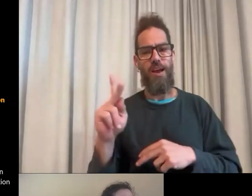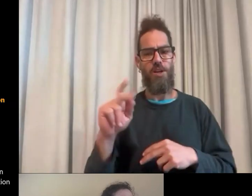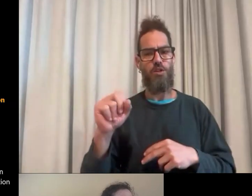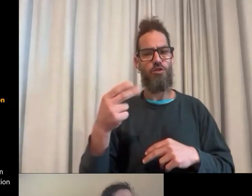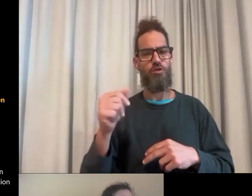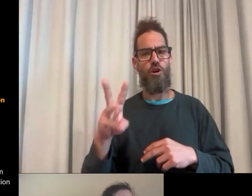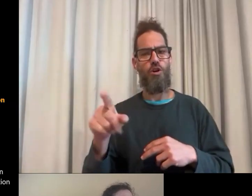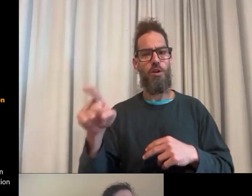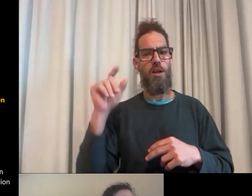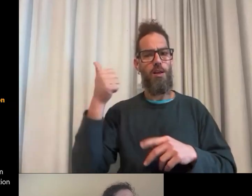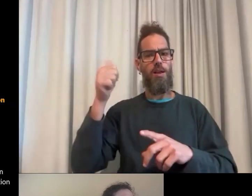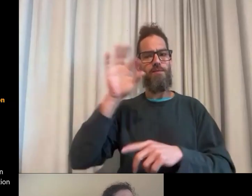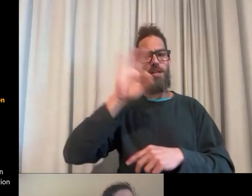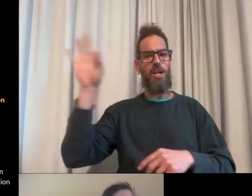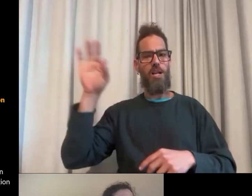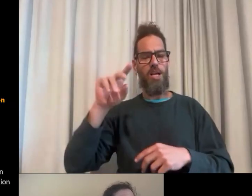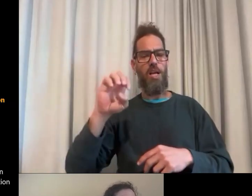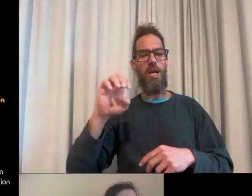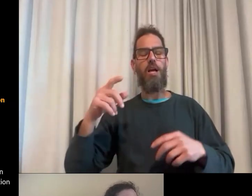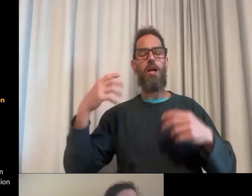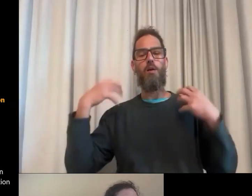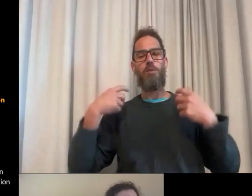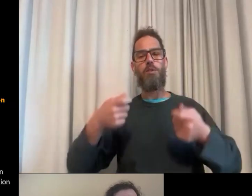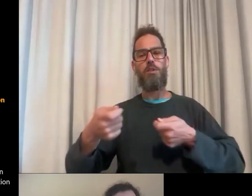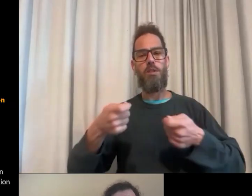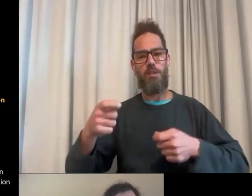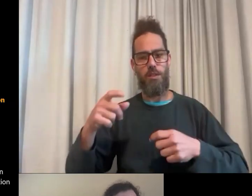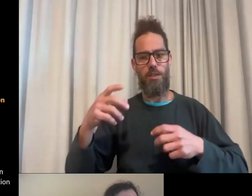was from Kevin Shaw at ESDC, who was accurately